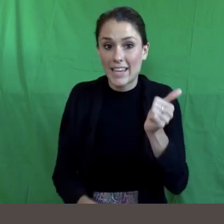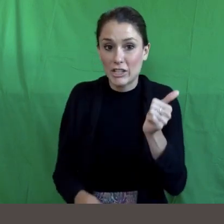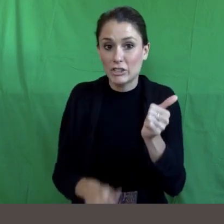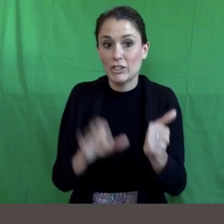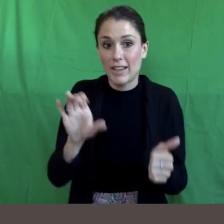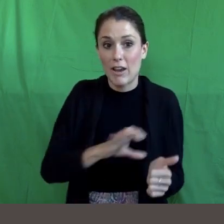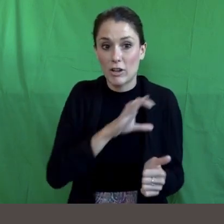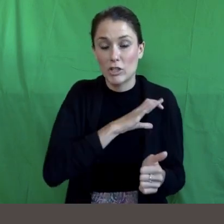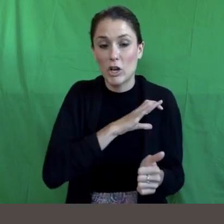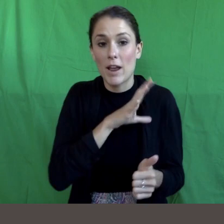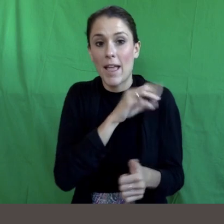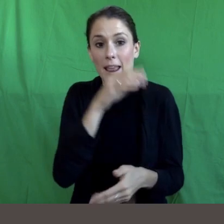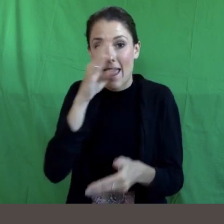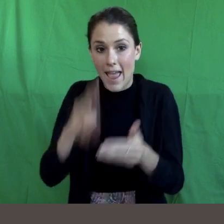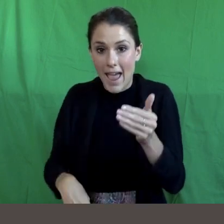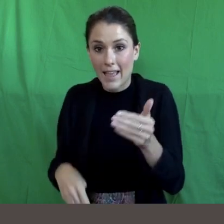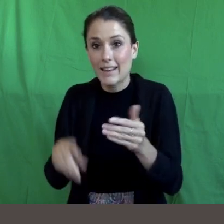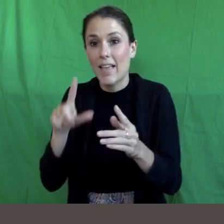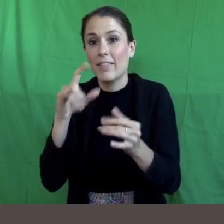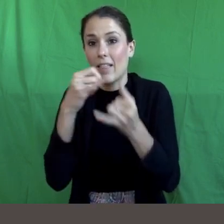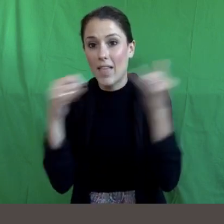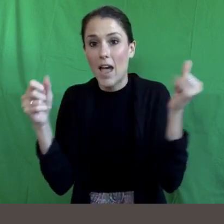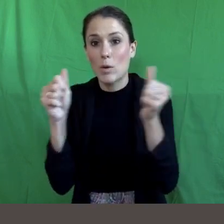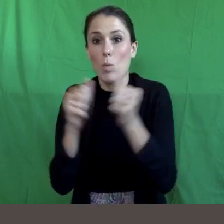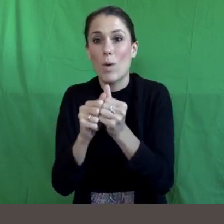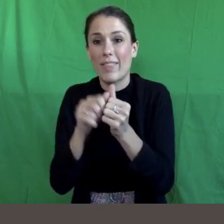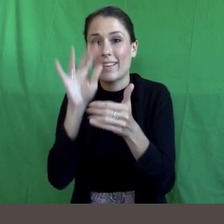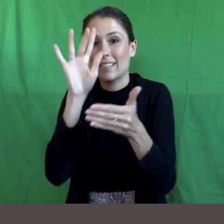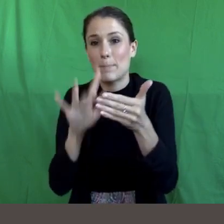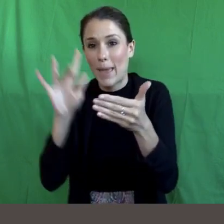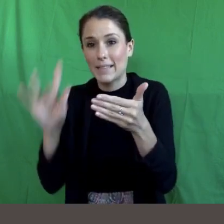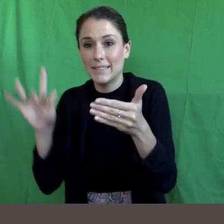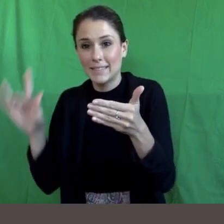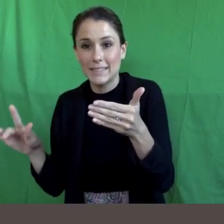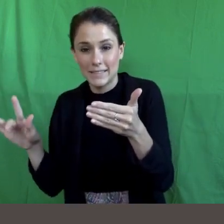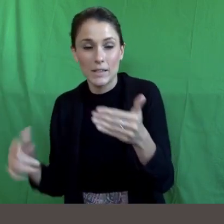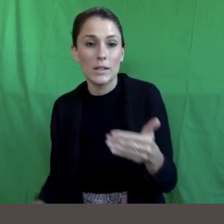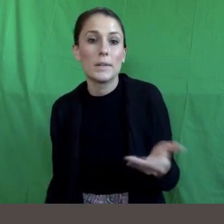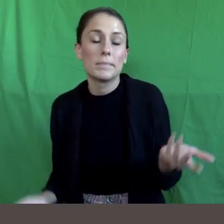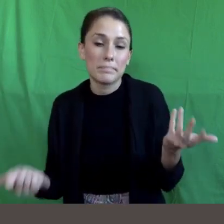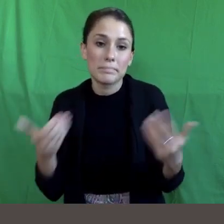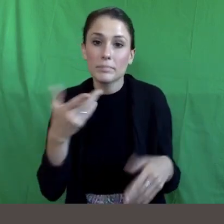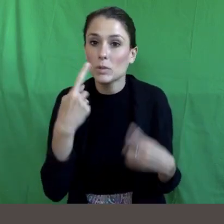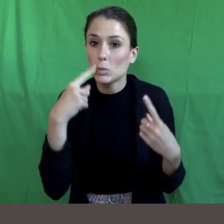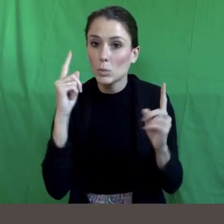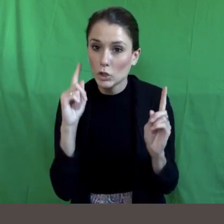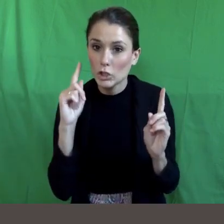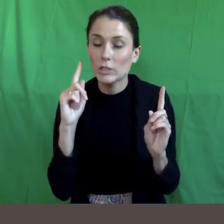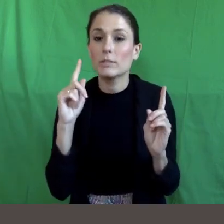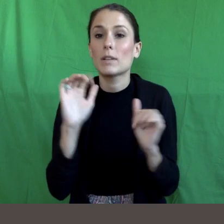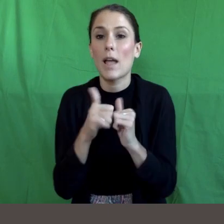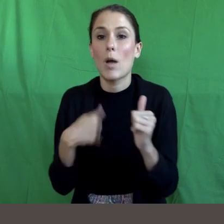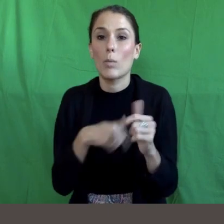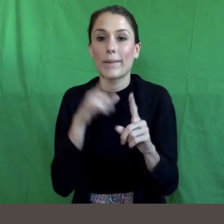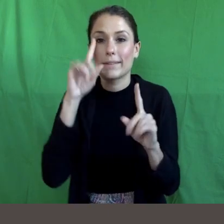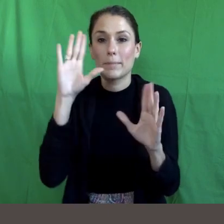We're going to print every single character and we're going to end the line with a space so that we get to the output a little bit more compact. And there it is.